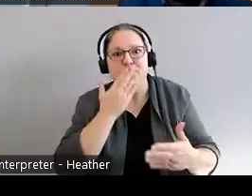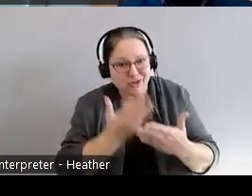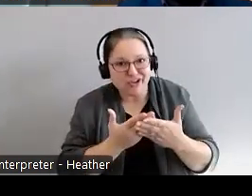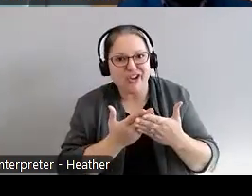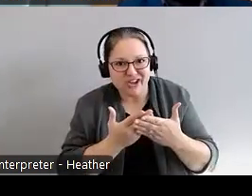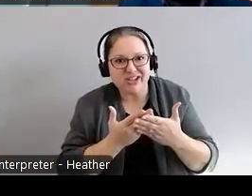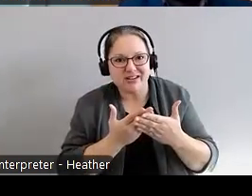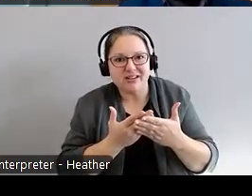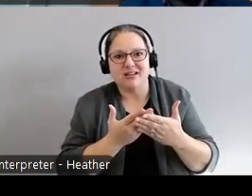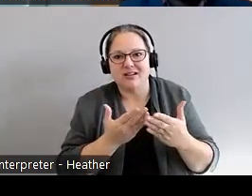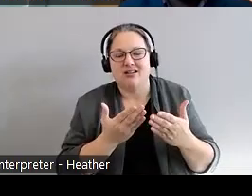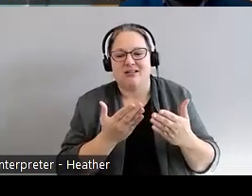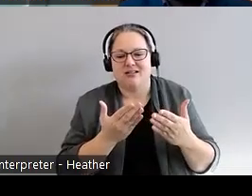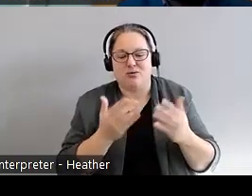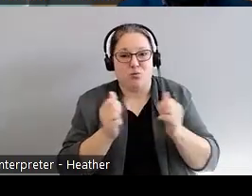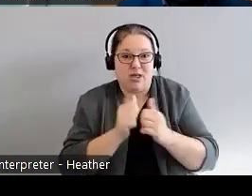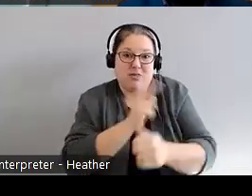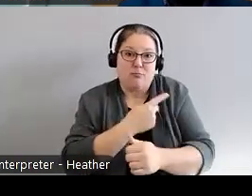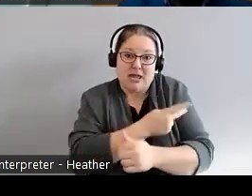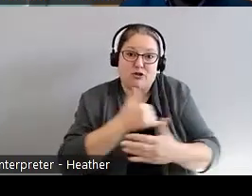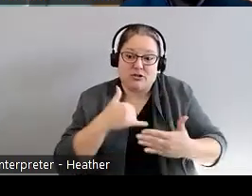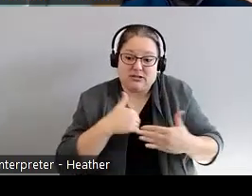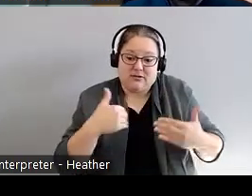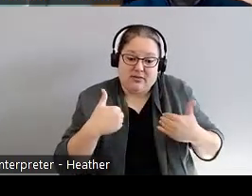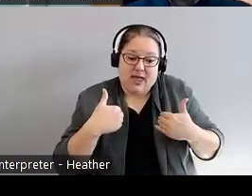We have staff members that are very good with patients who struggle with aggression you know